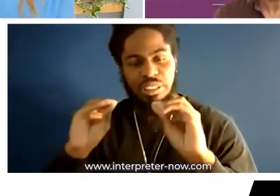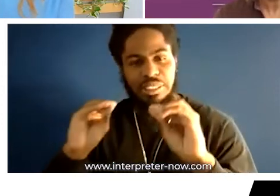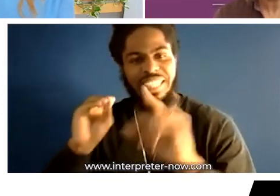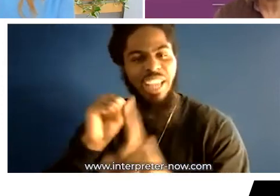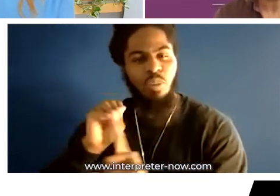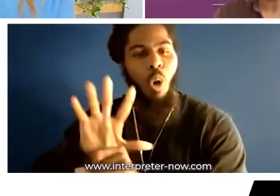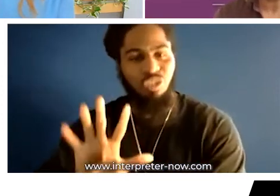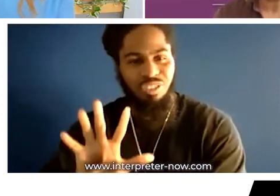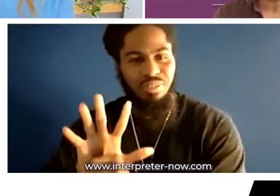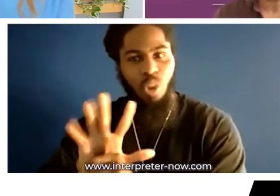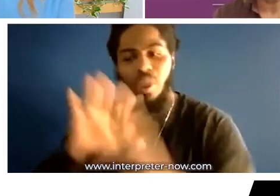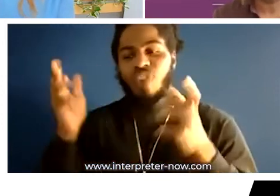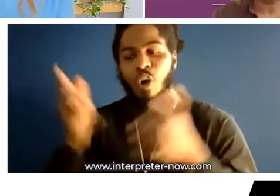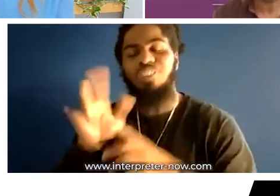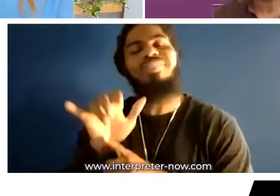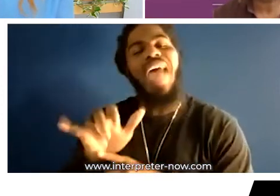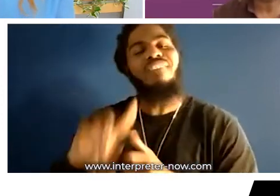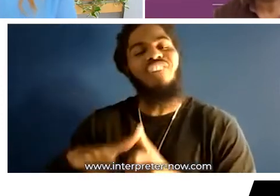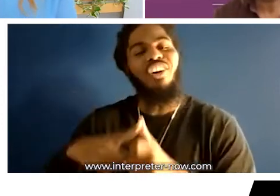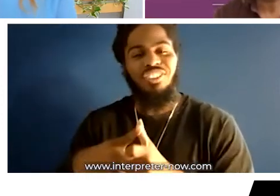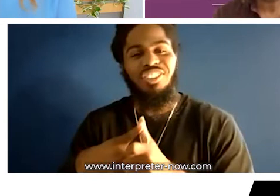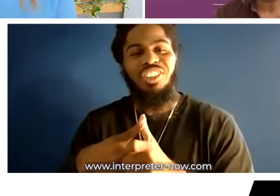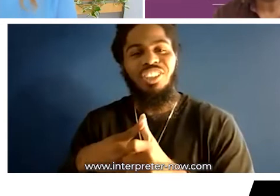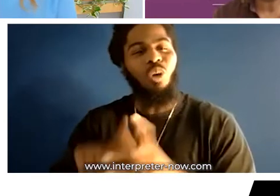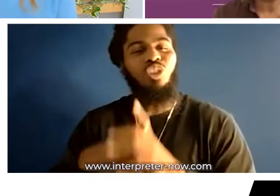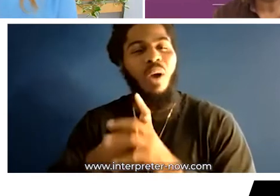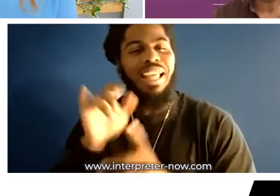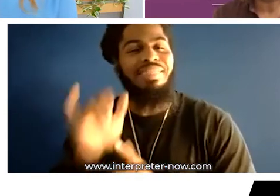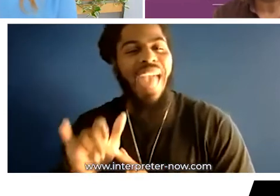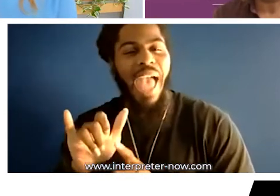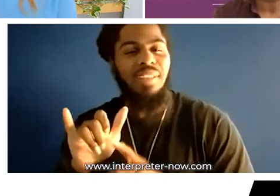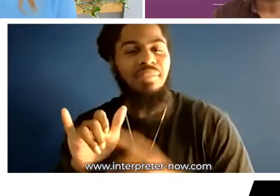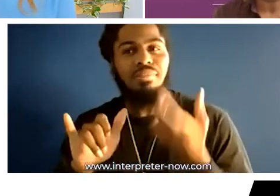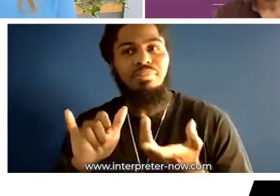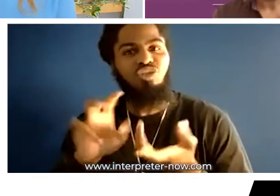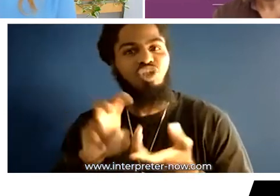I think it's important, too, as you're starting that journey with those individuals to meet them where they are.